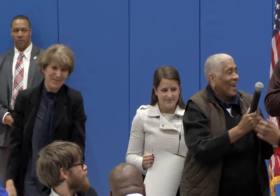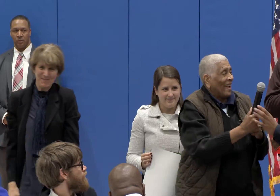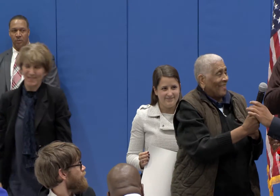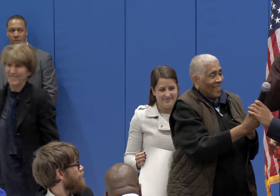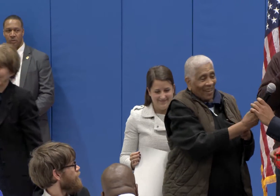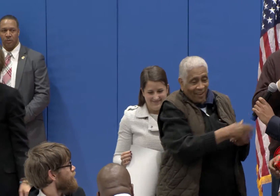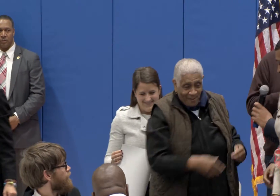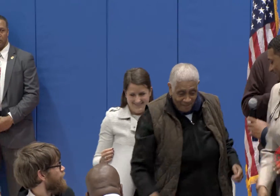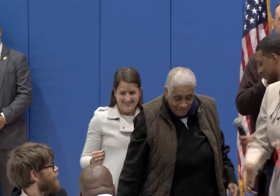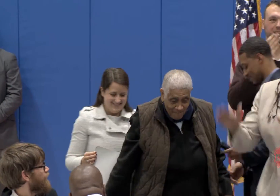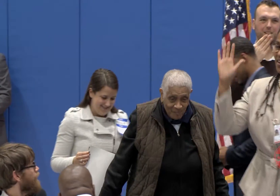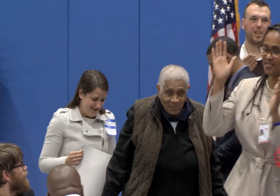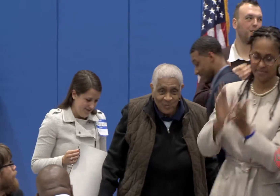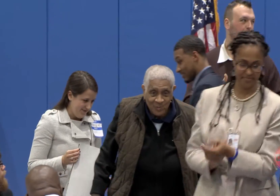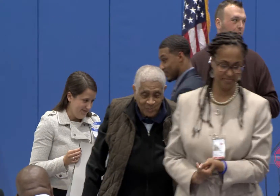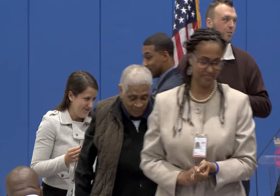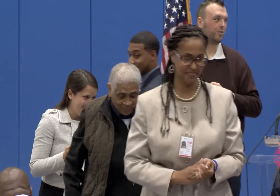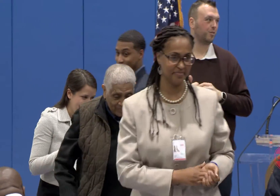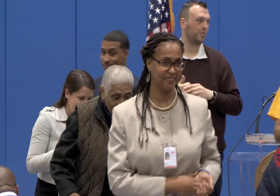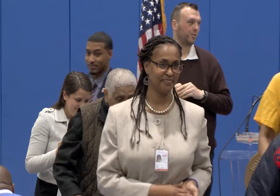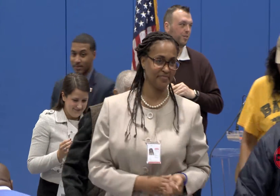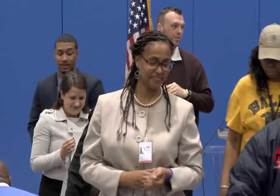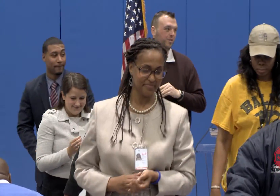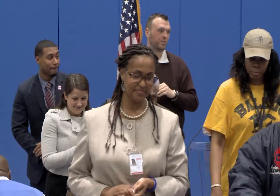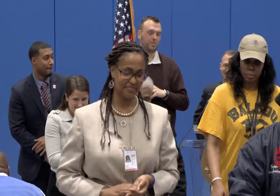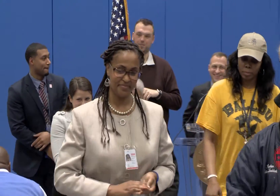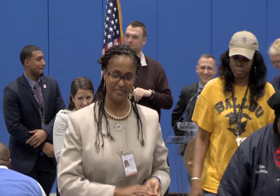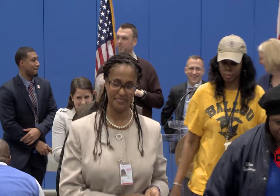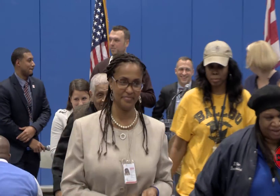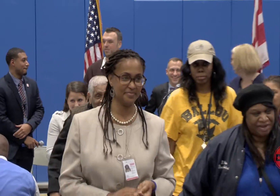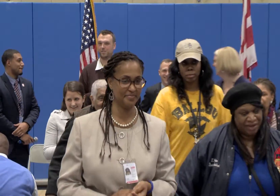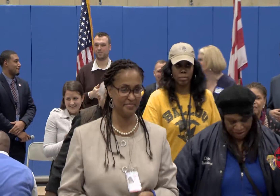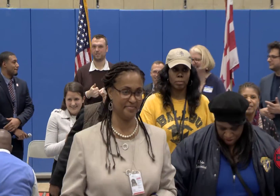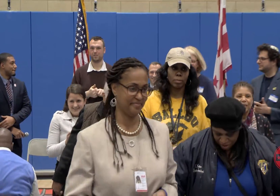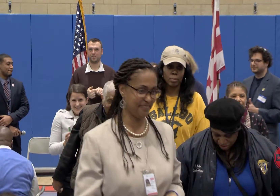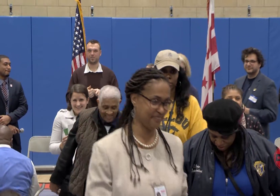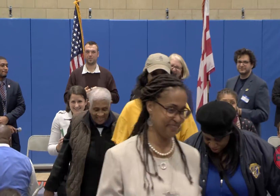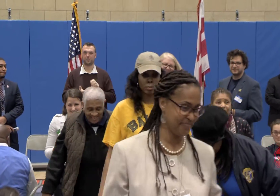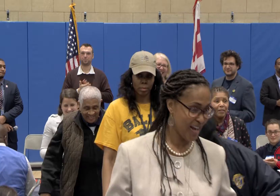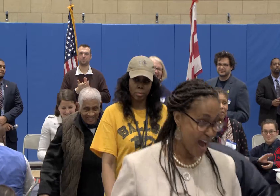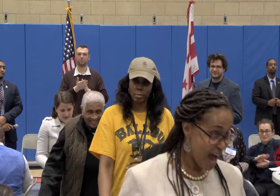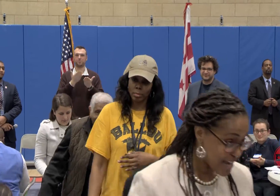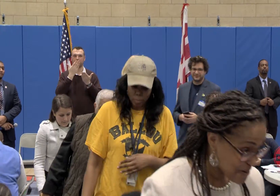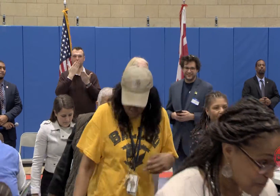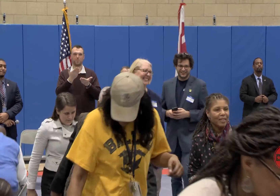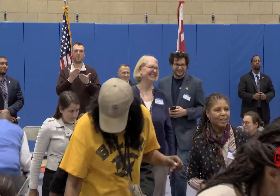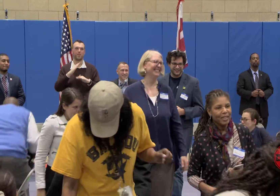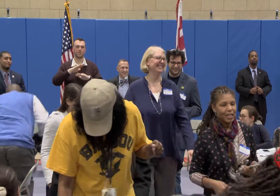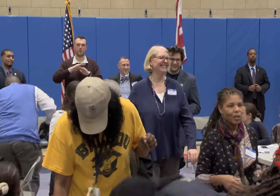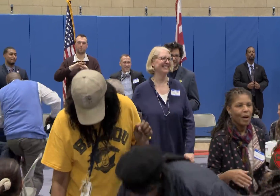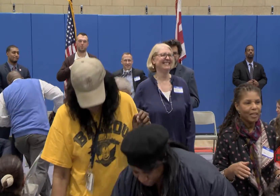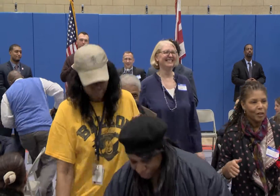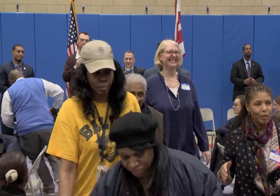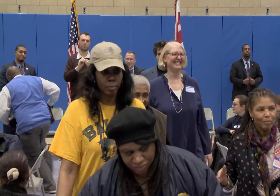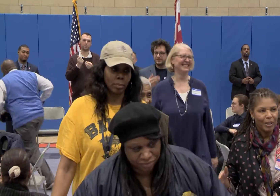OKAY. THANK YOU. THANK YOU, GUYS. >> THANK YOU, TABLE 19.